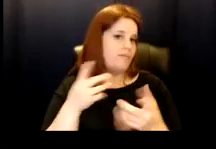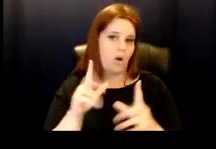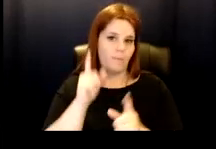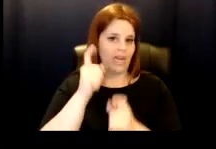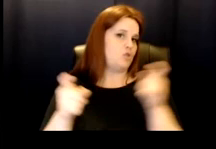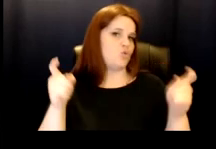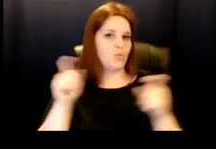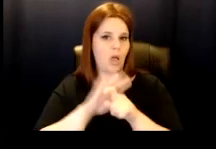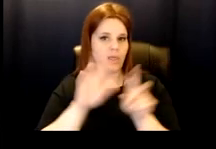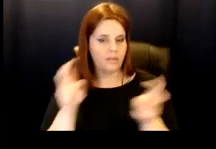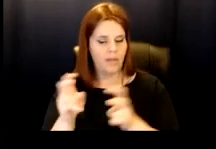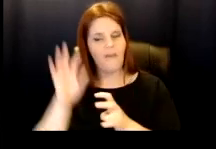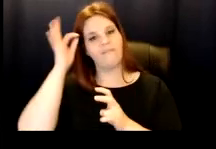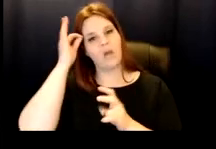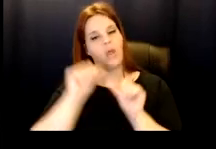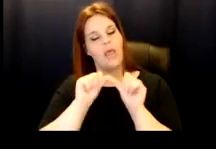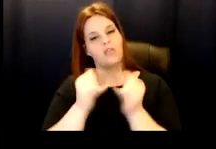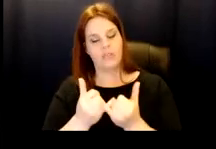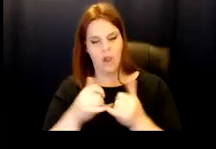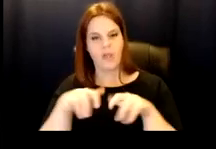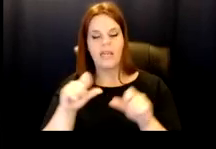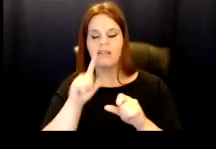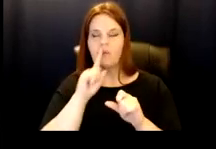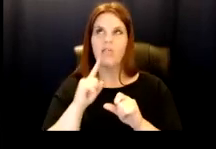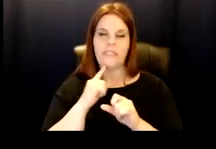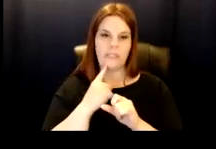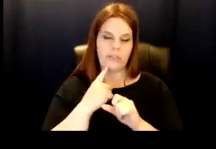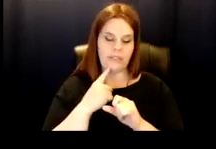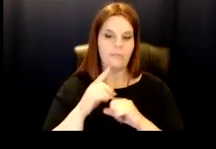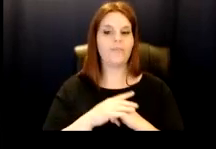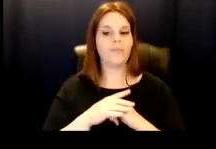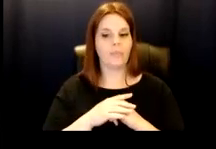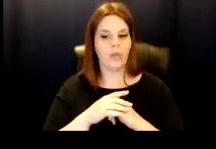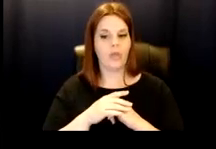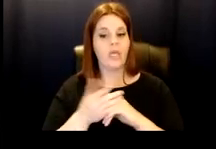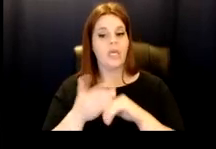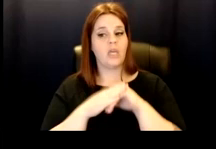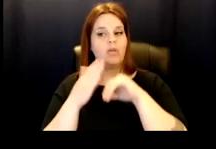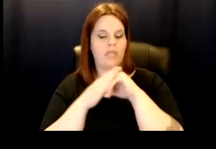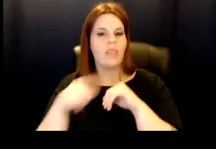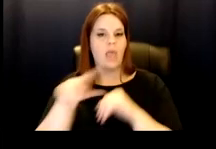federal agencies are taking this very seriously. Increasingly they are including language in